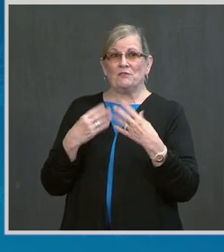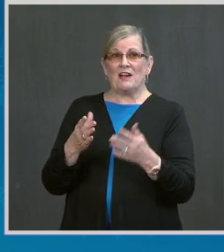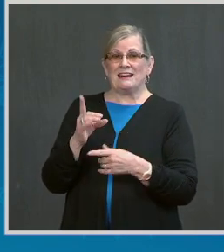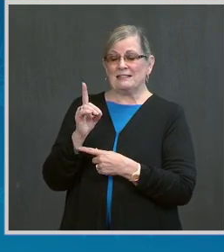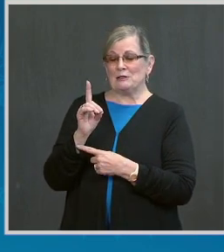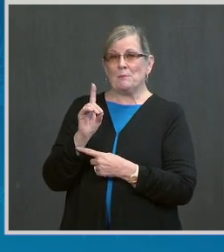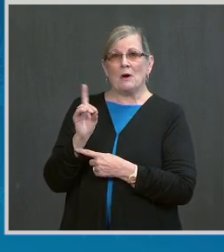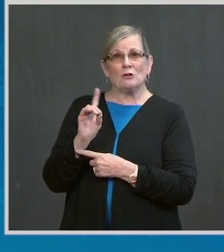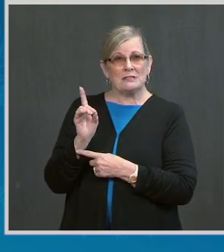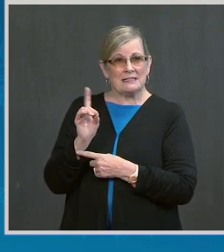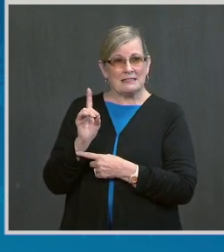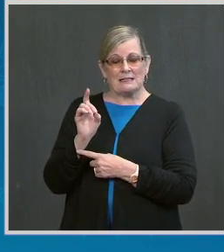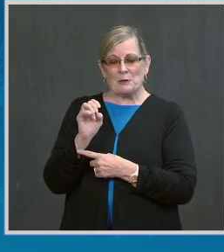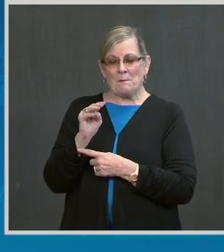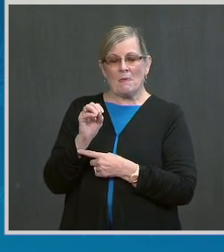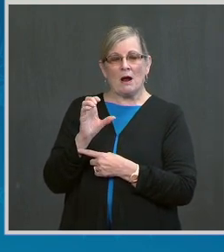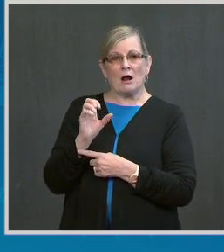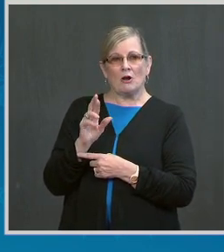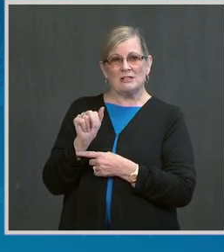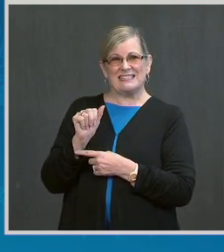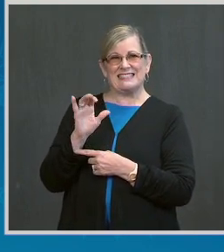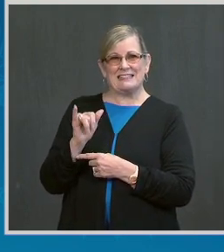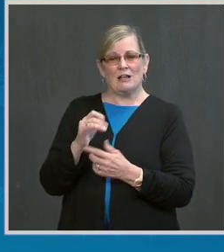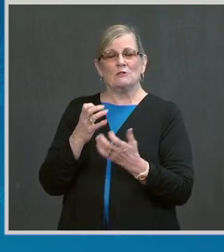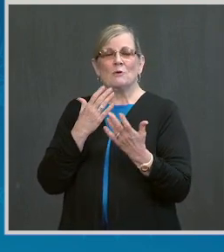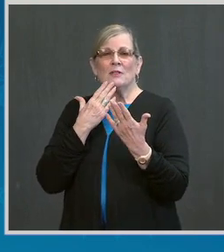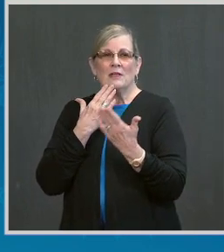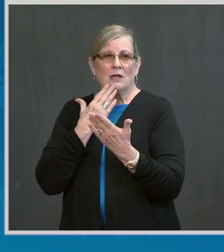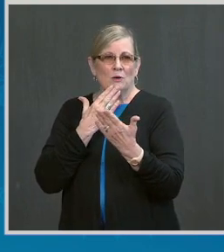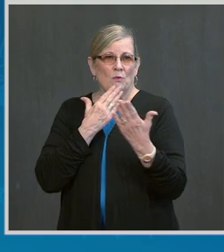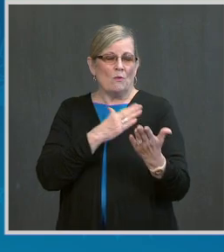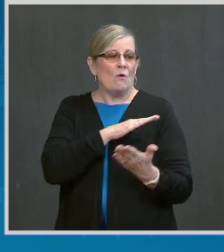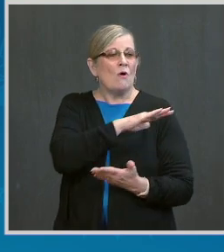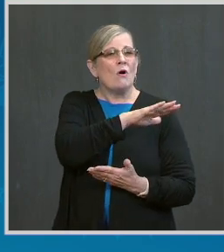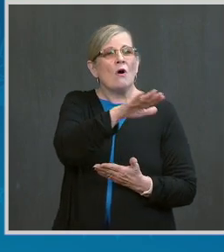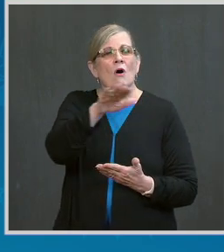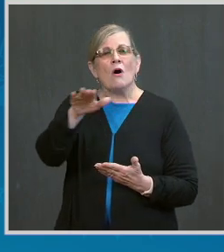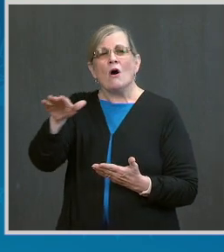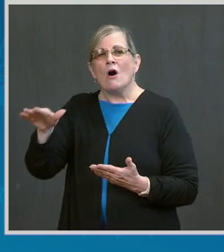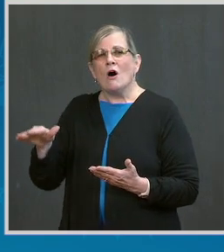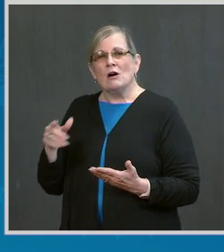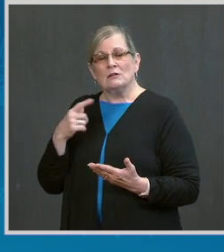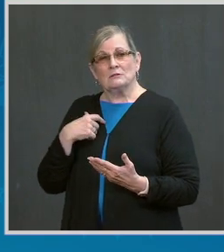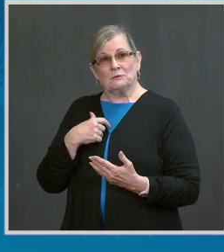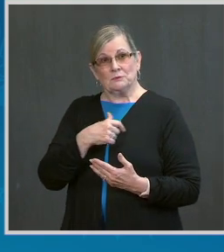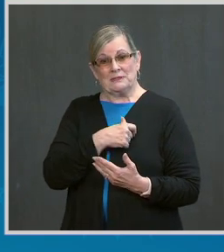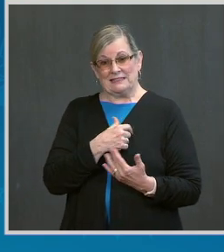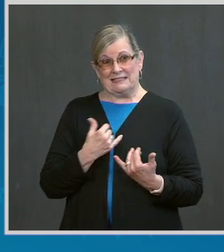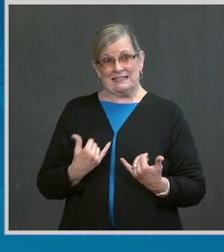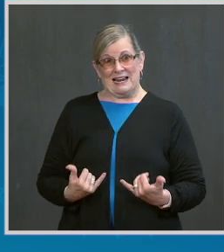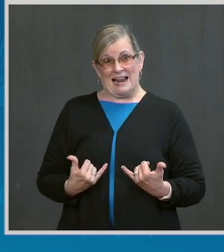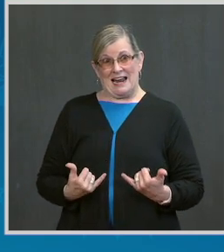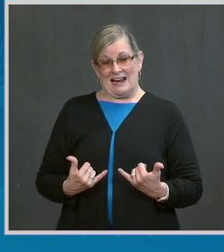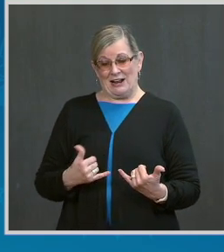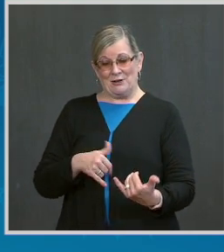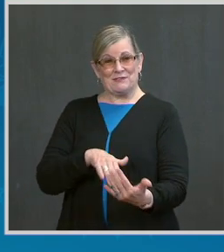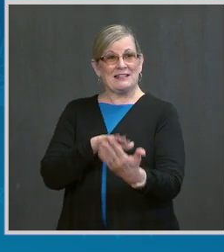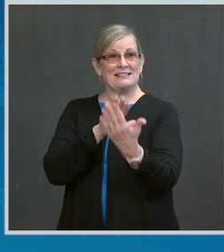So thank you all. You know, as we emerge from the pandemic, I believe that we are at the start of a new era.